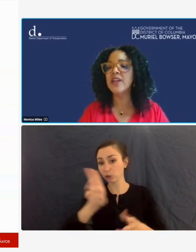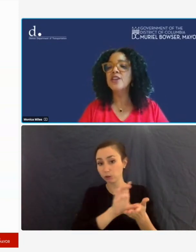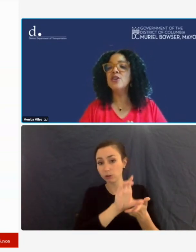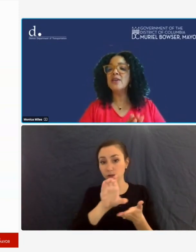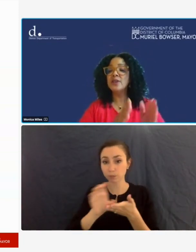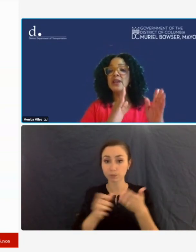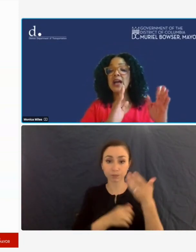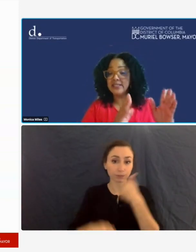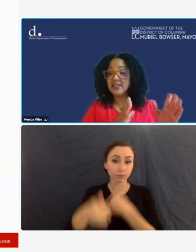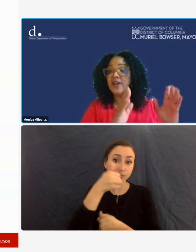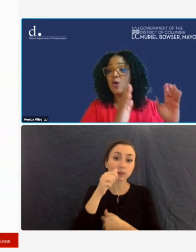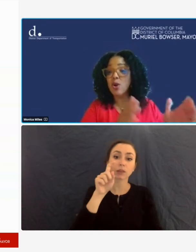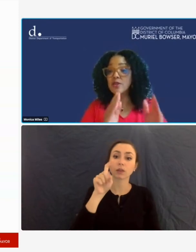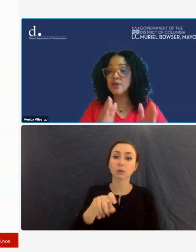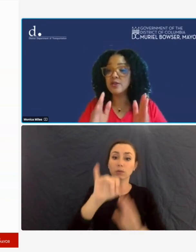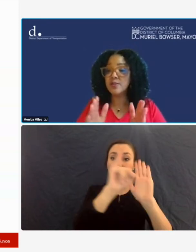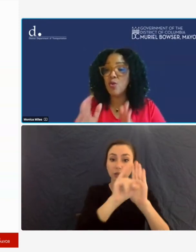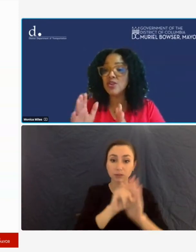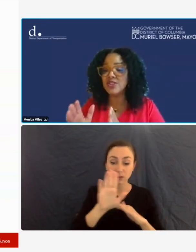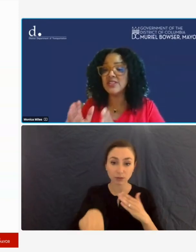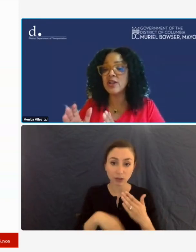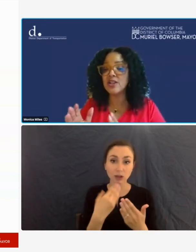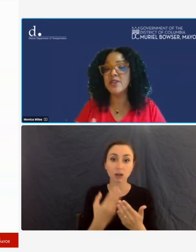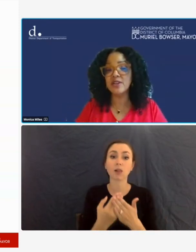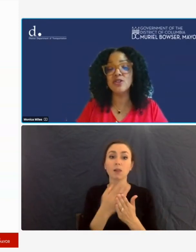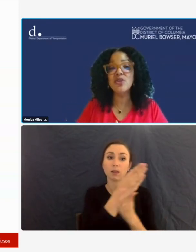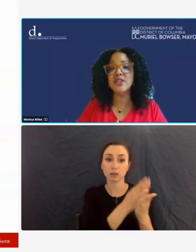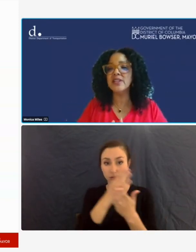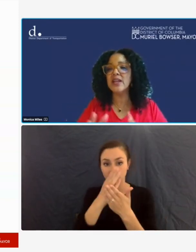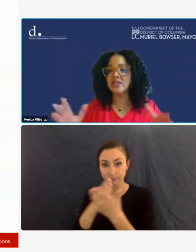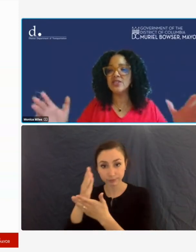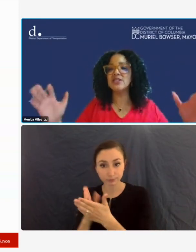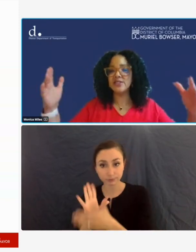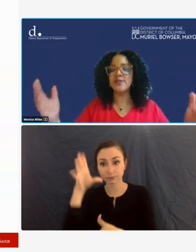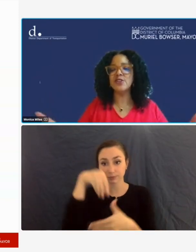you have to identify all of those portions that are going to be included under the definition of